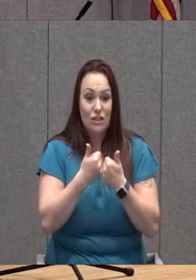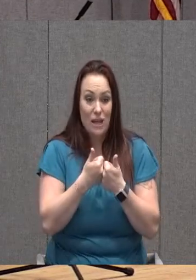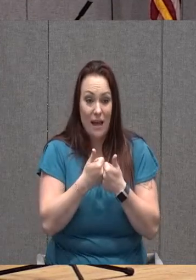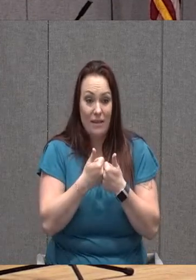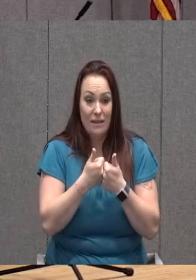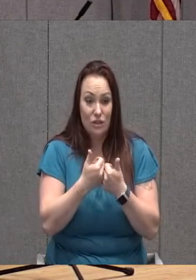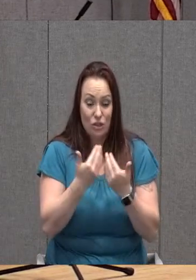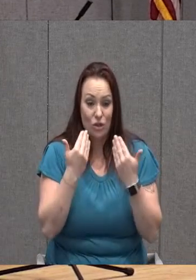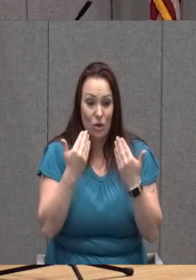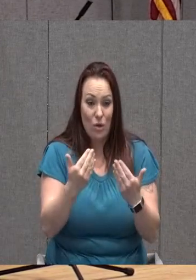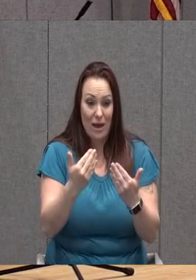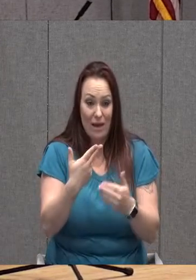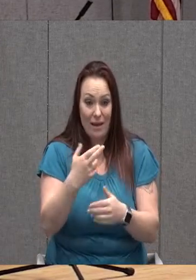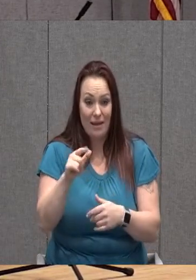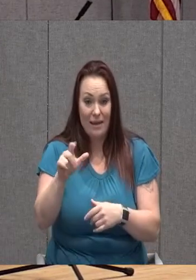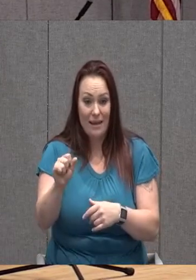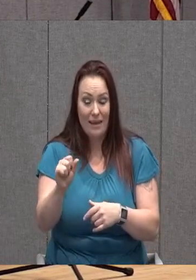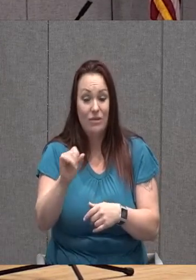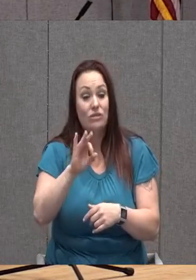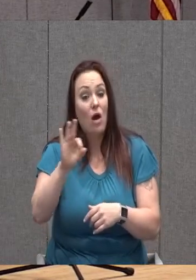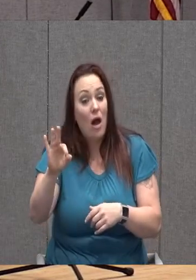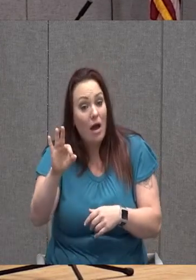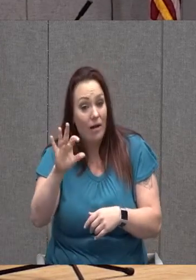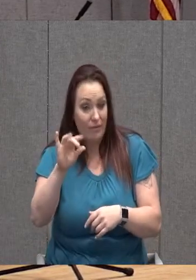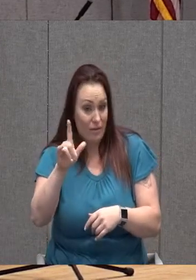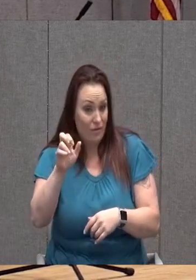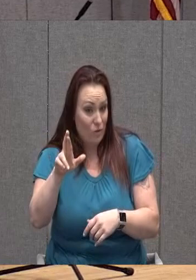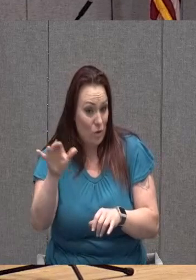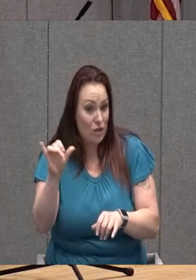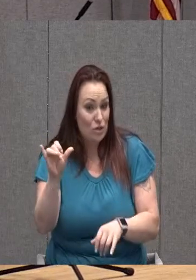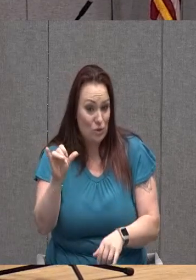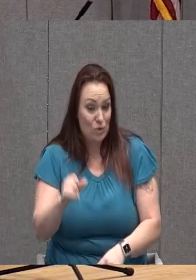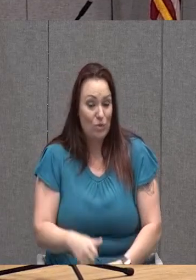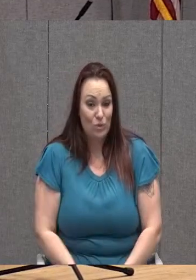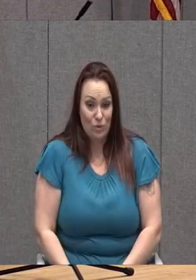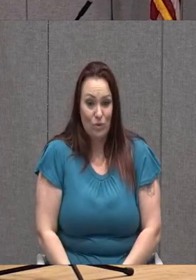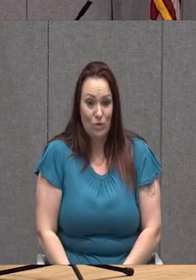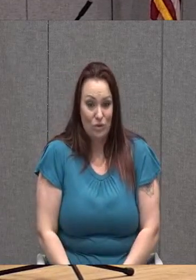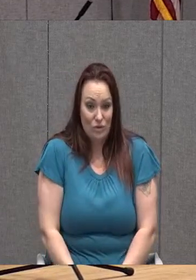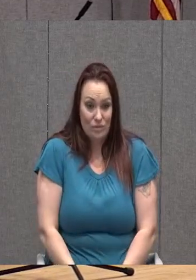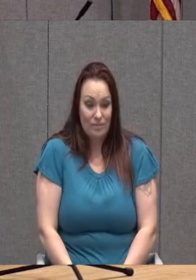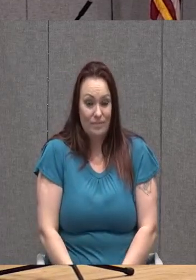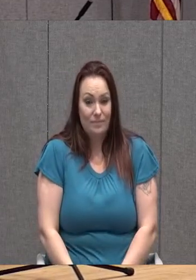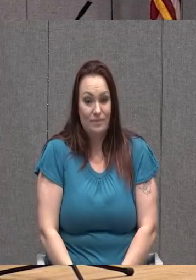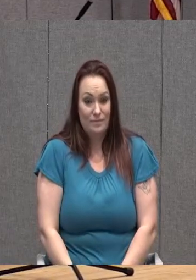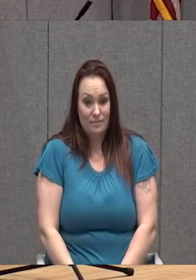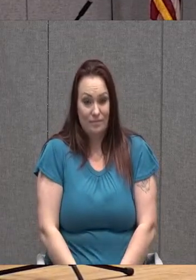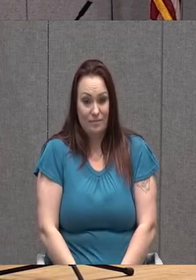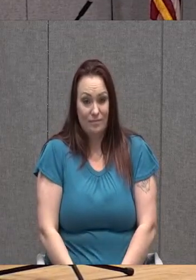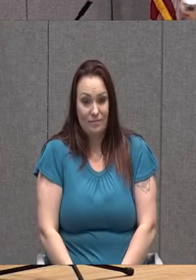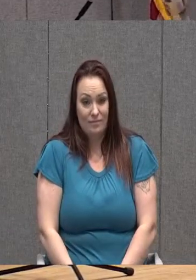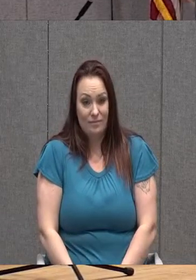go ahead and get your heels off the floor too. (cans clinking) (in foreign language)